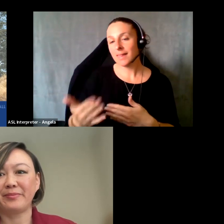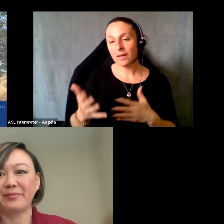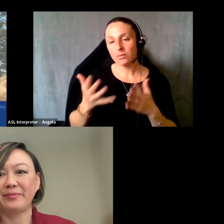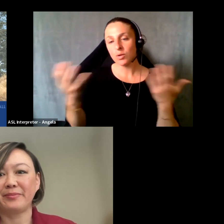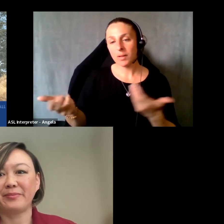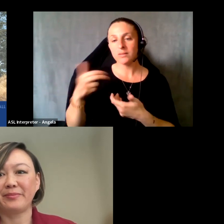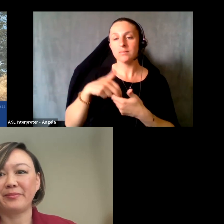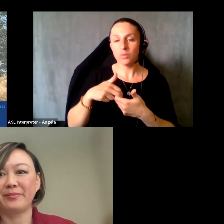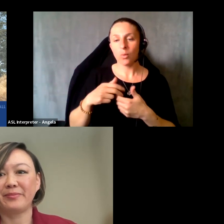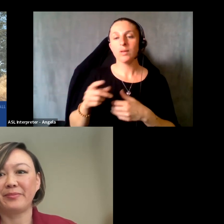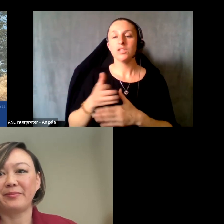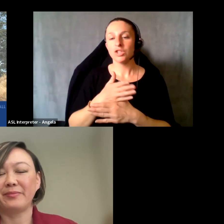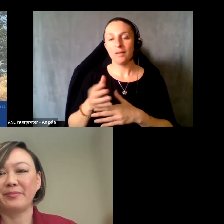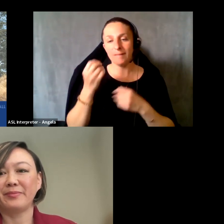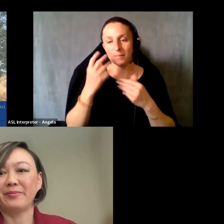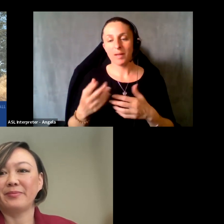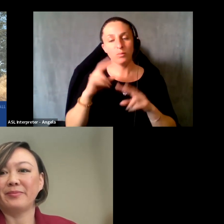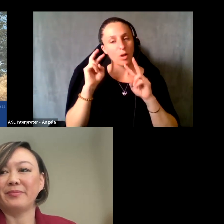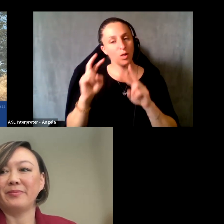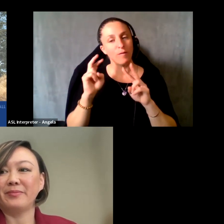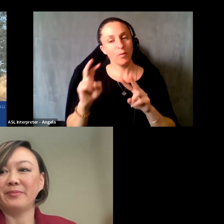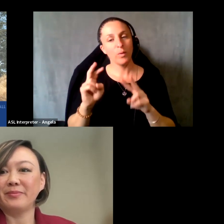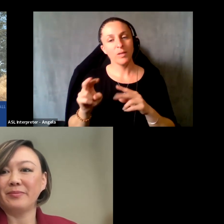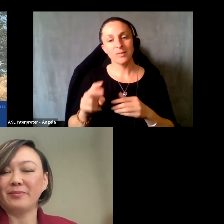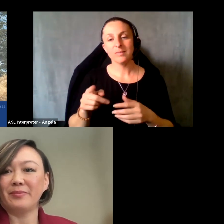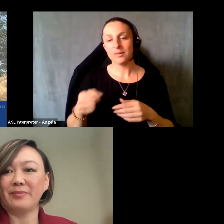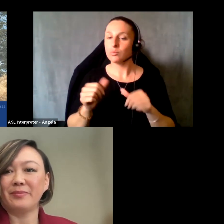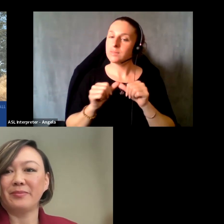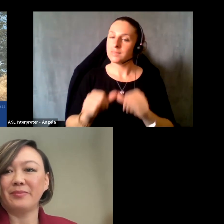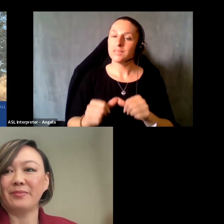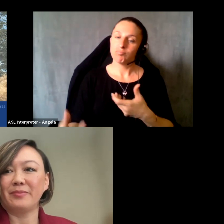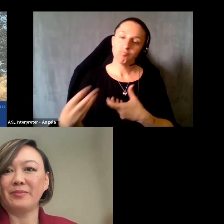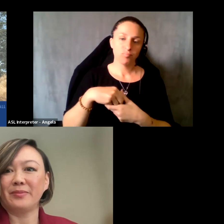sharing some more information, and look forward to having you continue into this conversation.